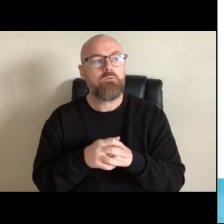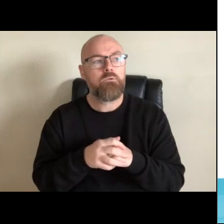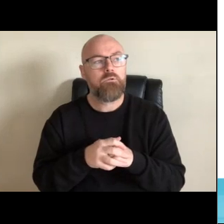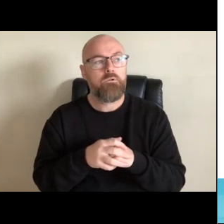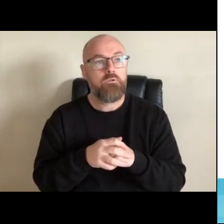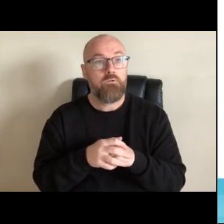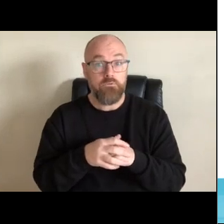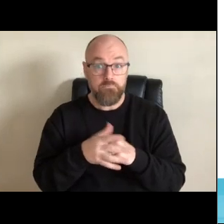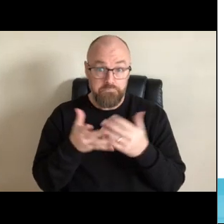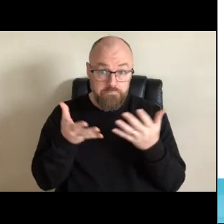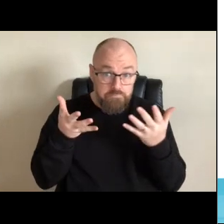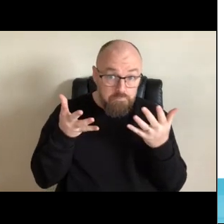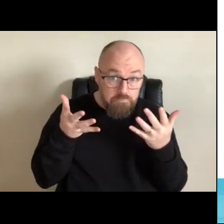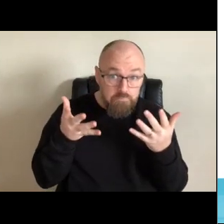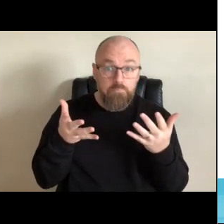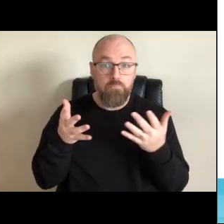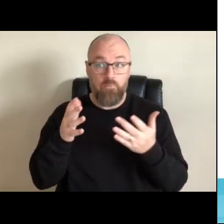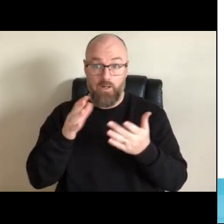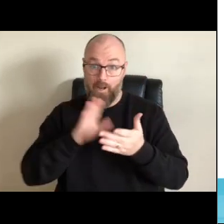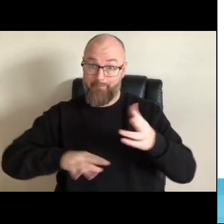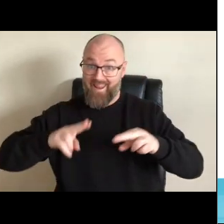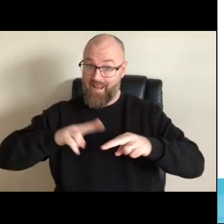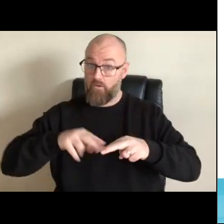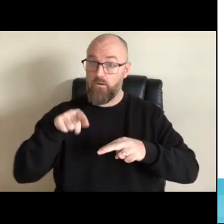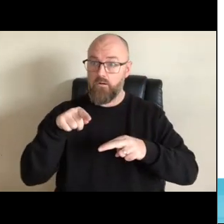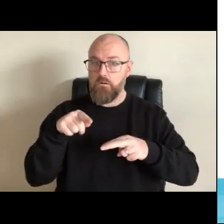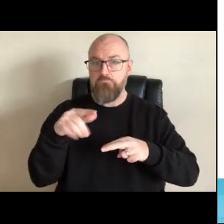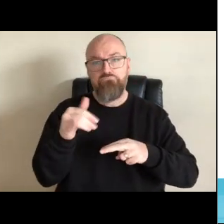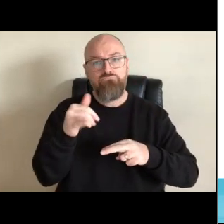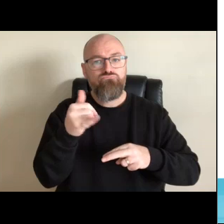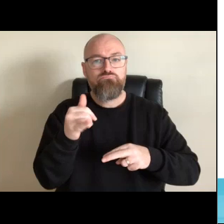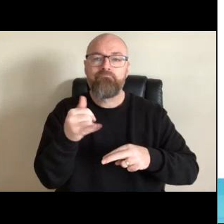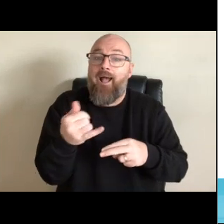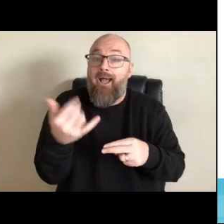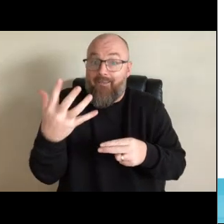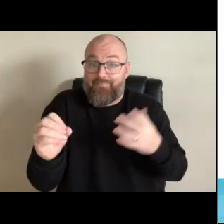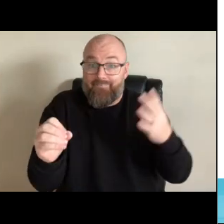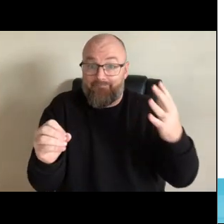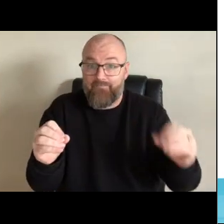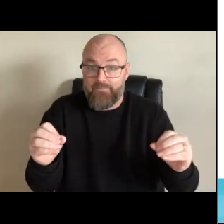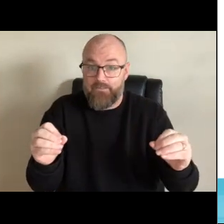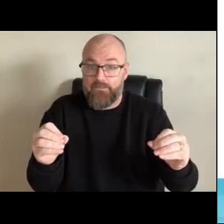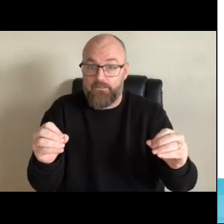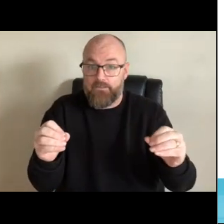have a 50-50 care Arrangement and that there is the possibility of child protection um becoming